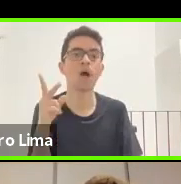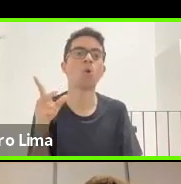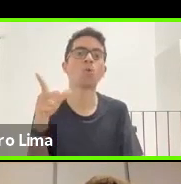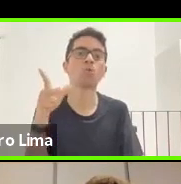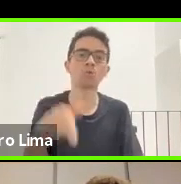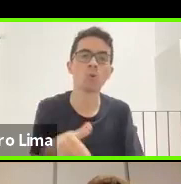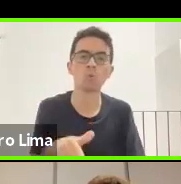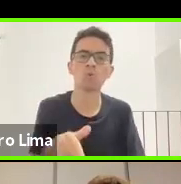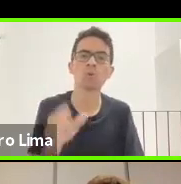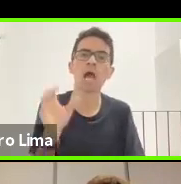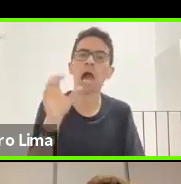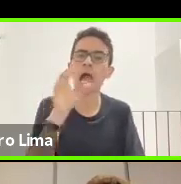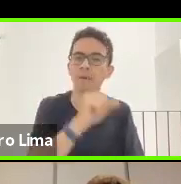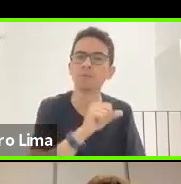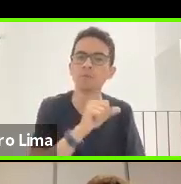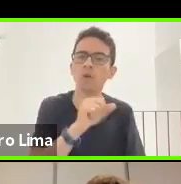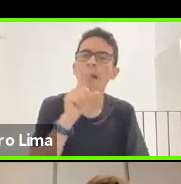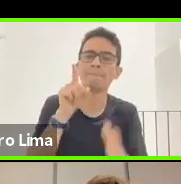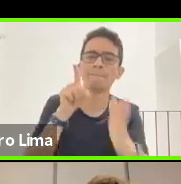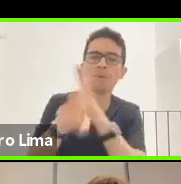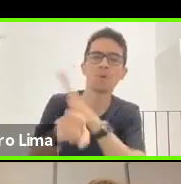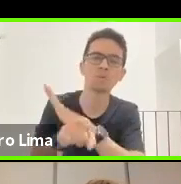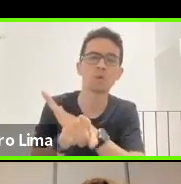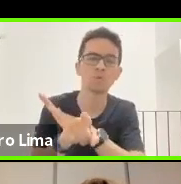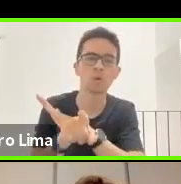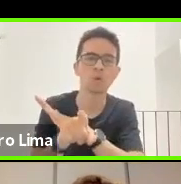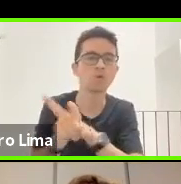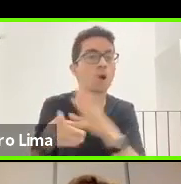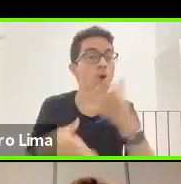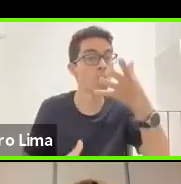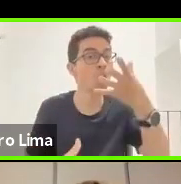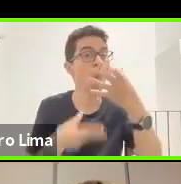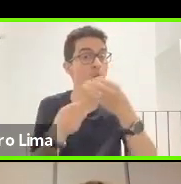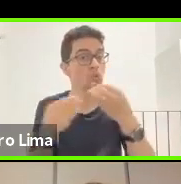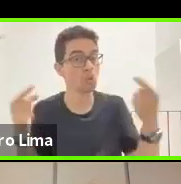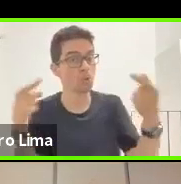jump in with.